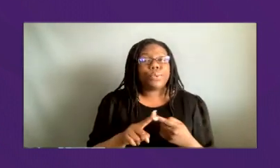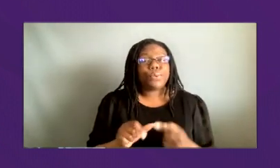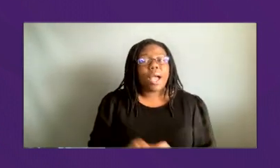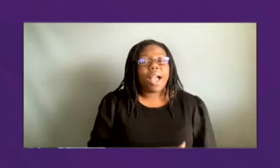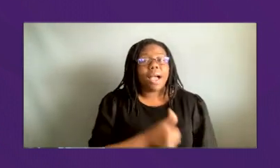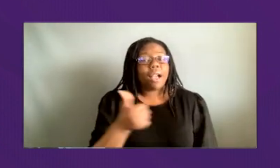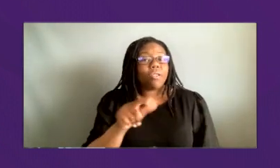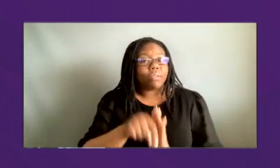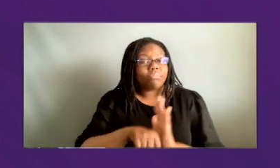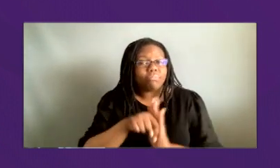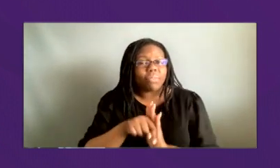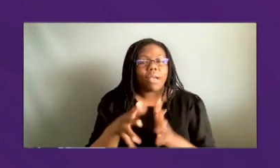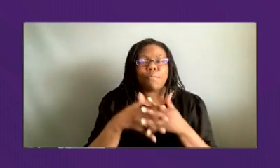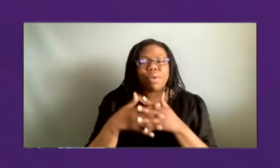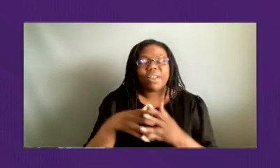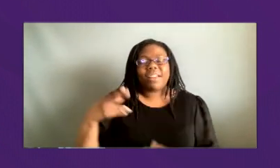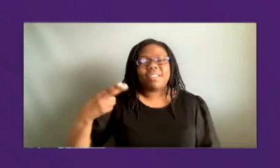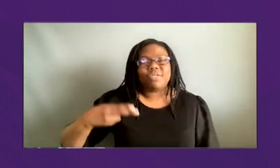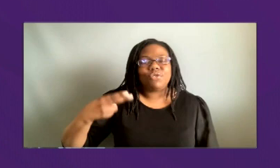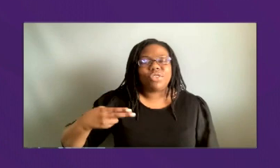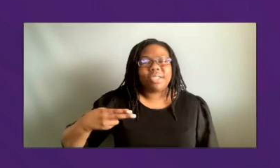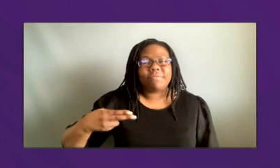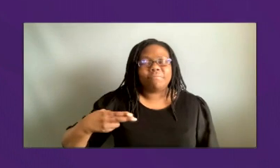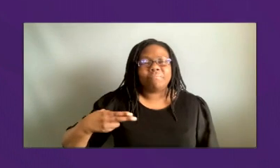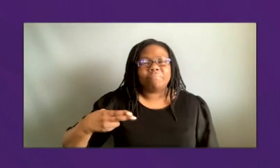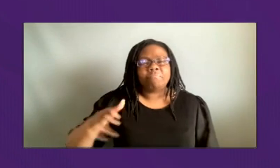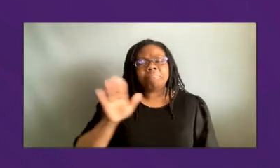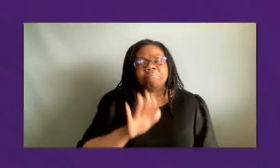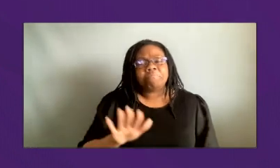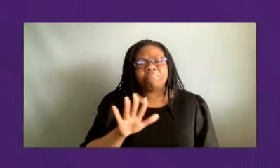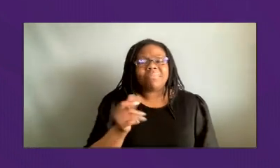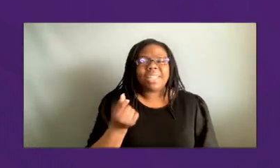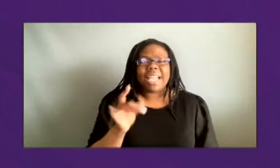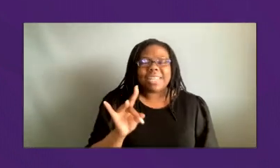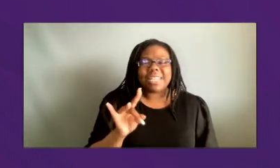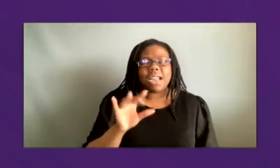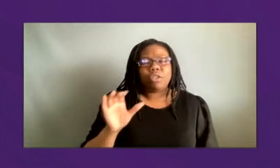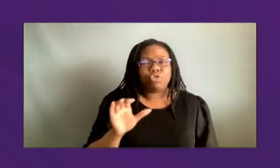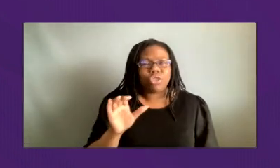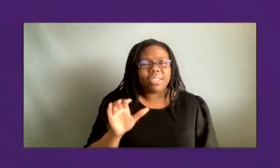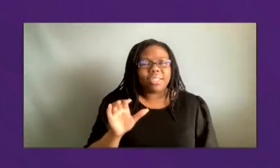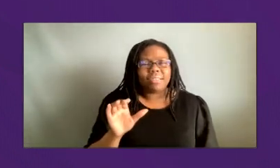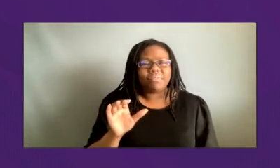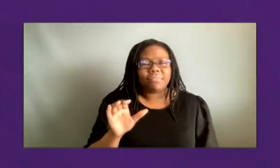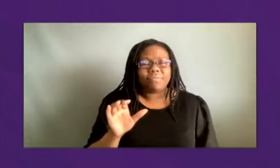which is the period of about the mid-1800s and the period of American Indian removal.